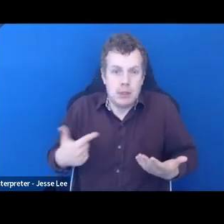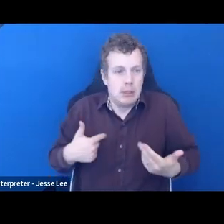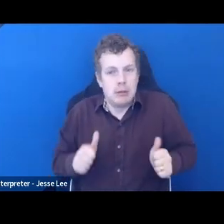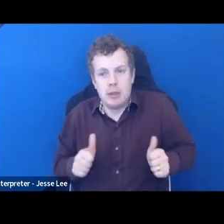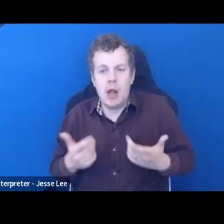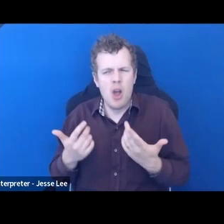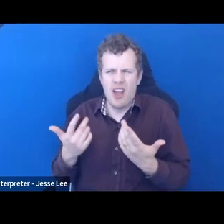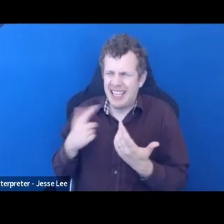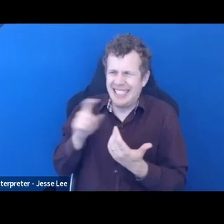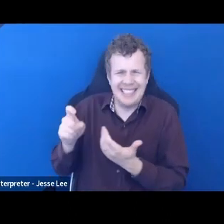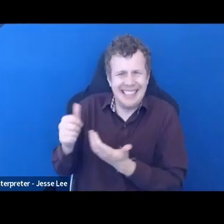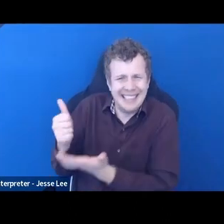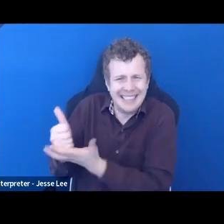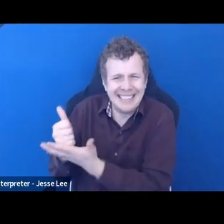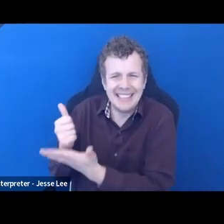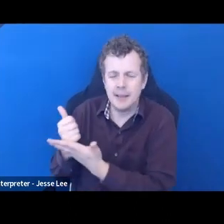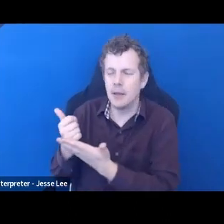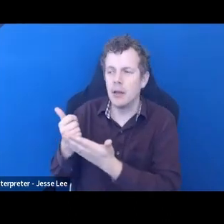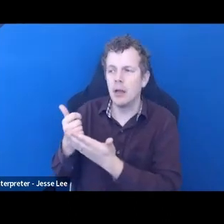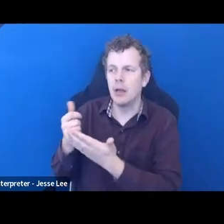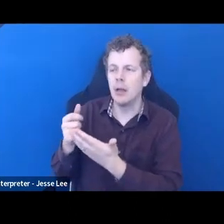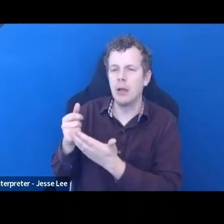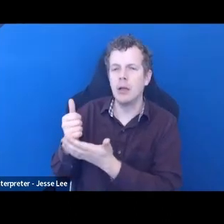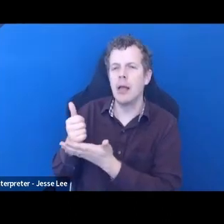It kind of helps us with this process, with our families.